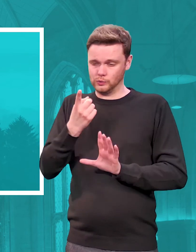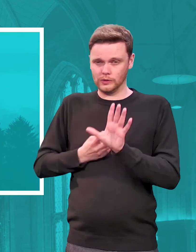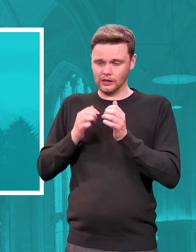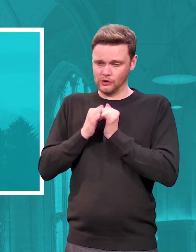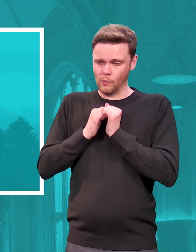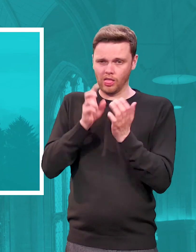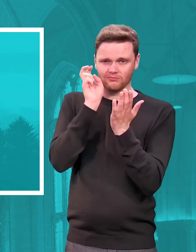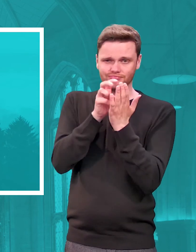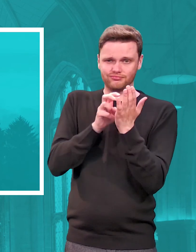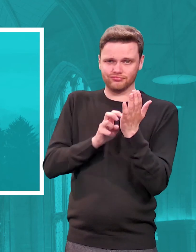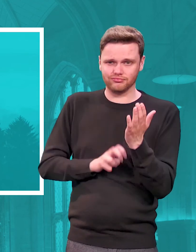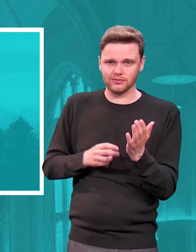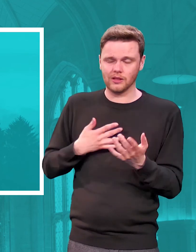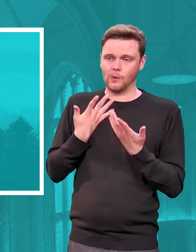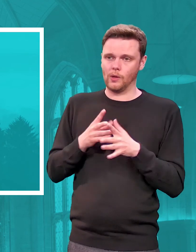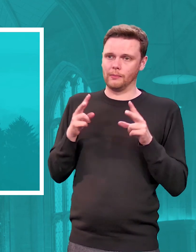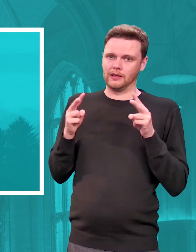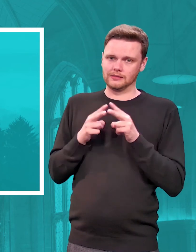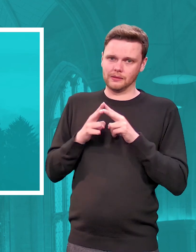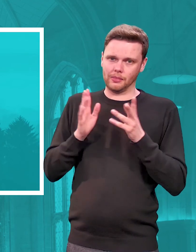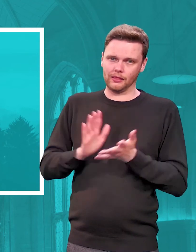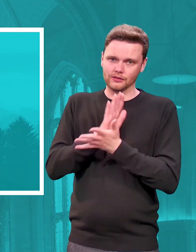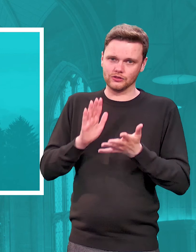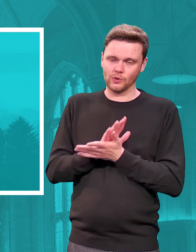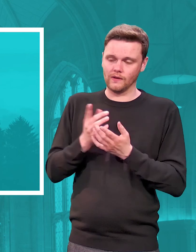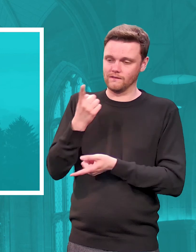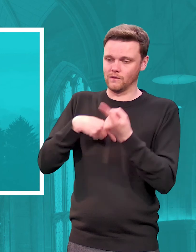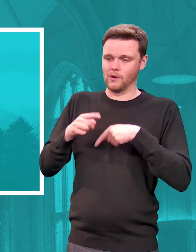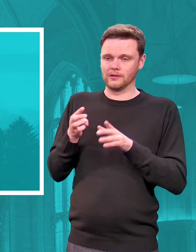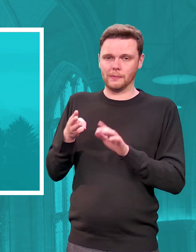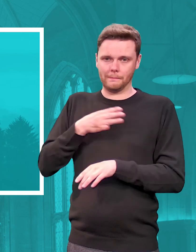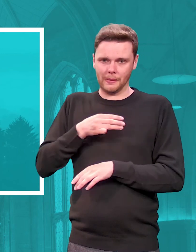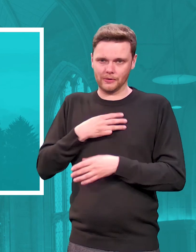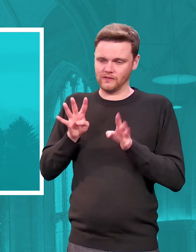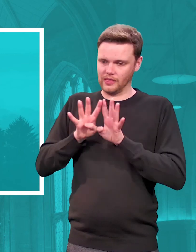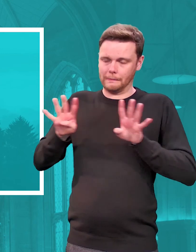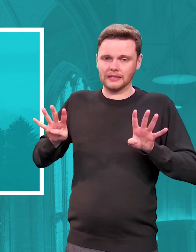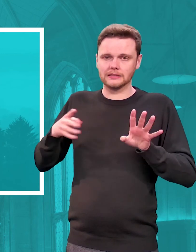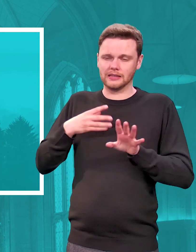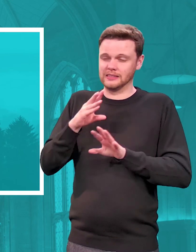will be a double joy for those willing members of the committee at some point in the future.